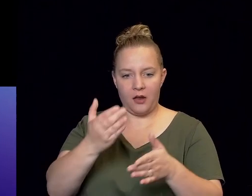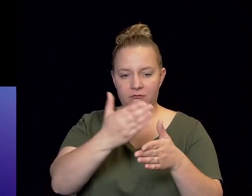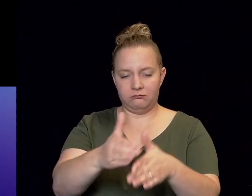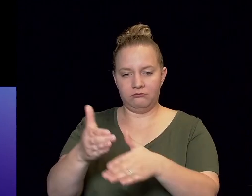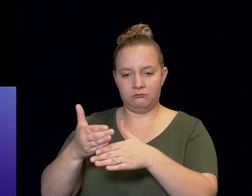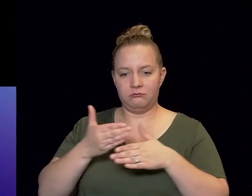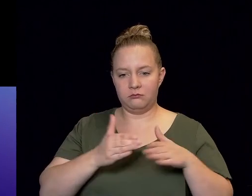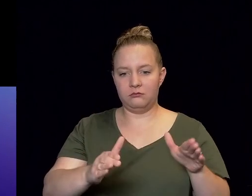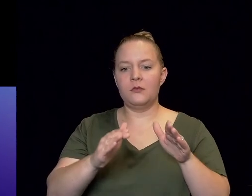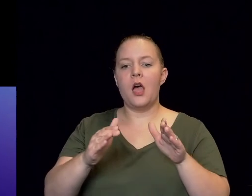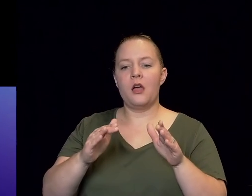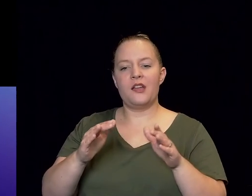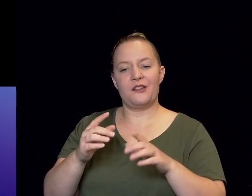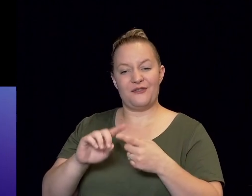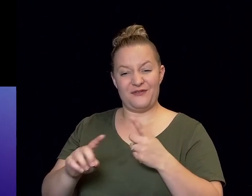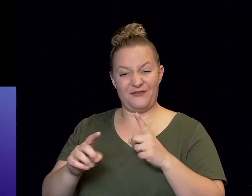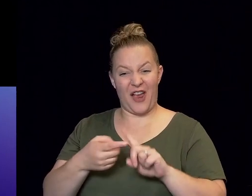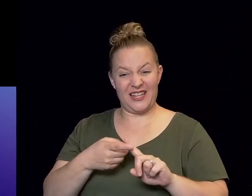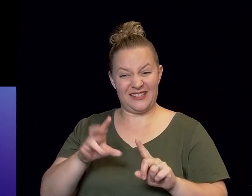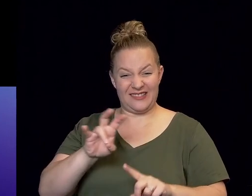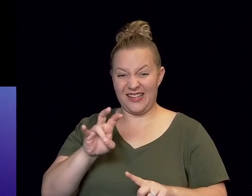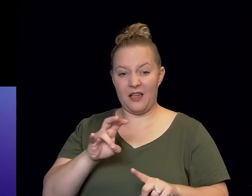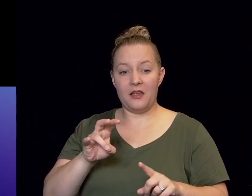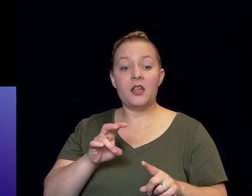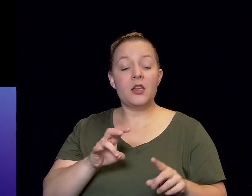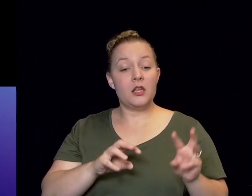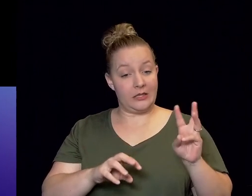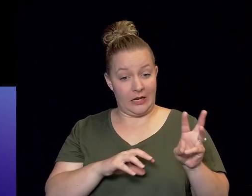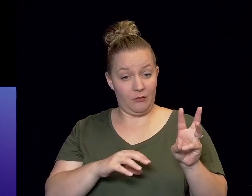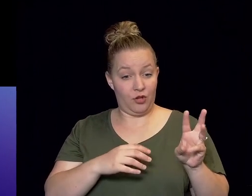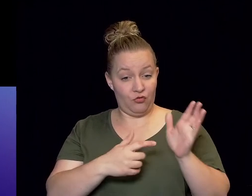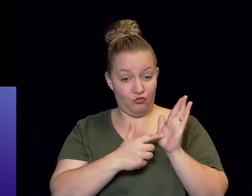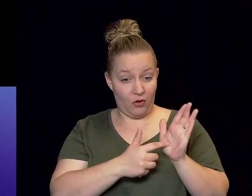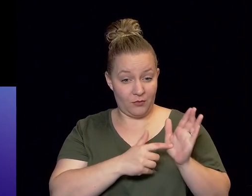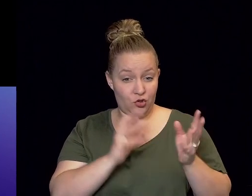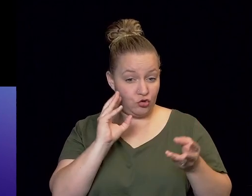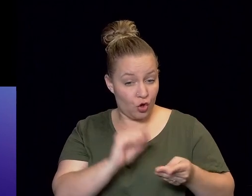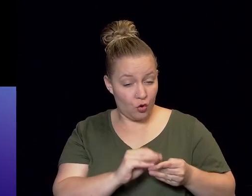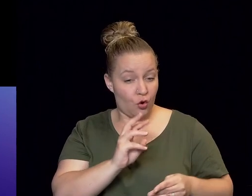is going to be represented by the total water ounces. So, I don't know how much water we started .